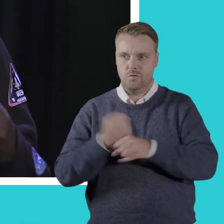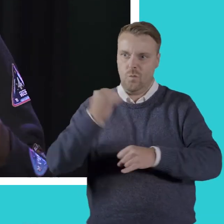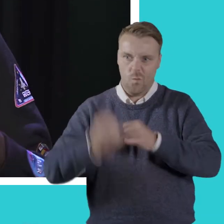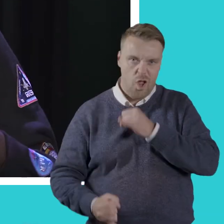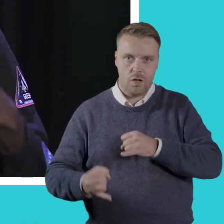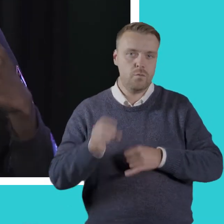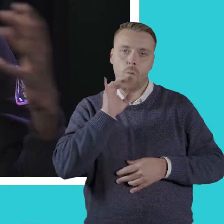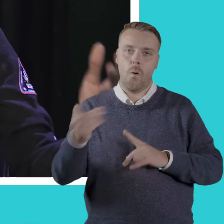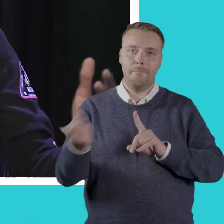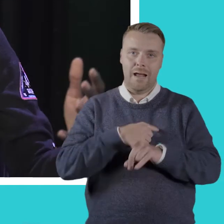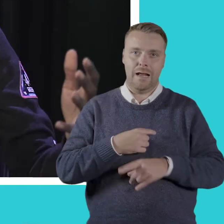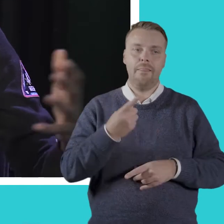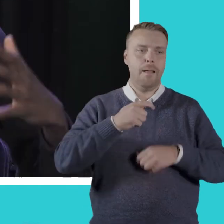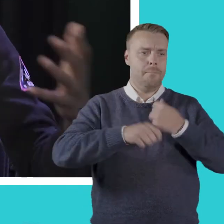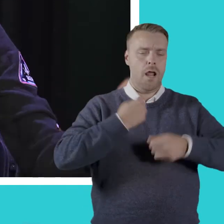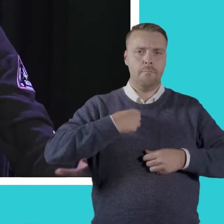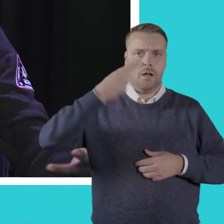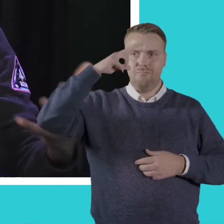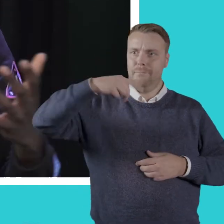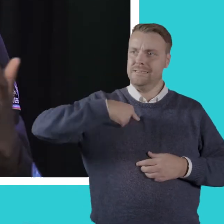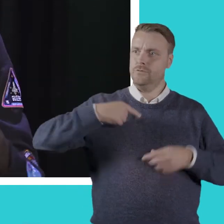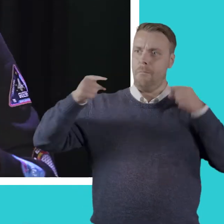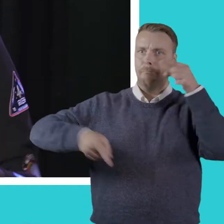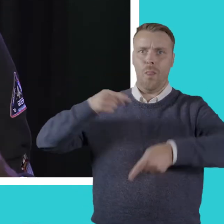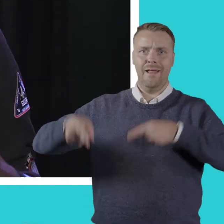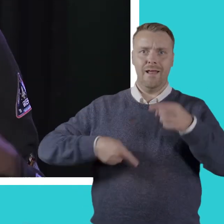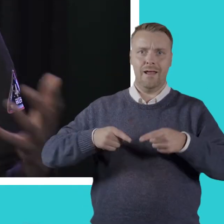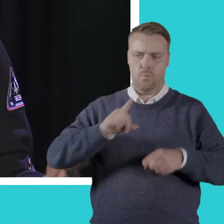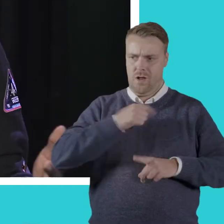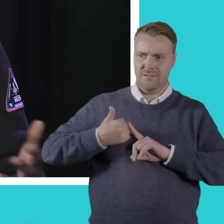the reputation of a bully because I wanted to back myself. And I grew up in a single-parent household